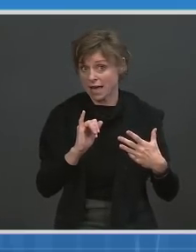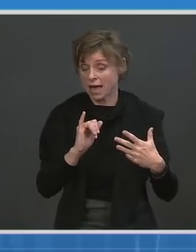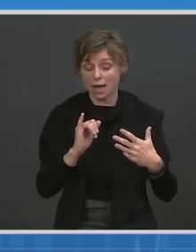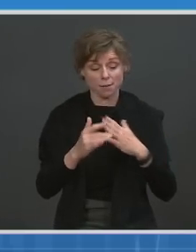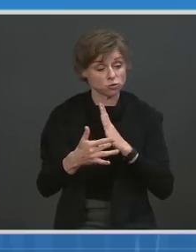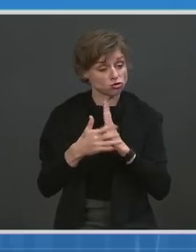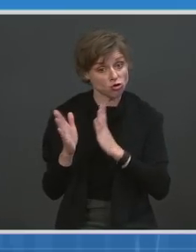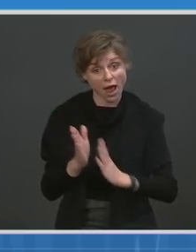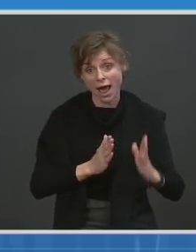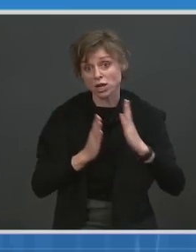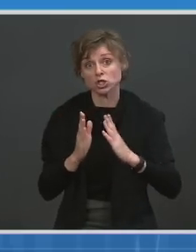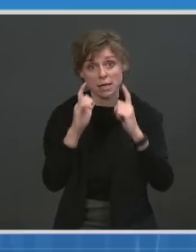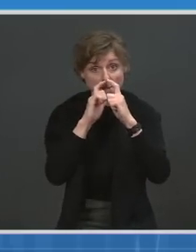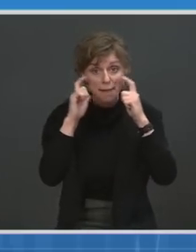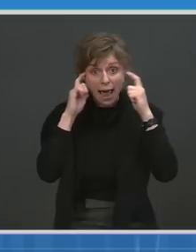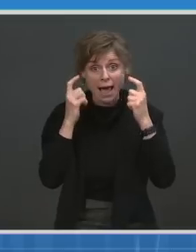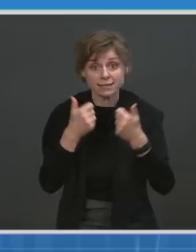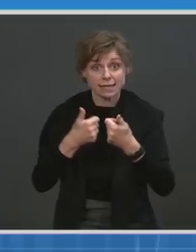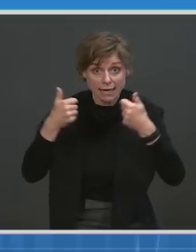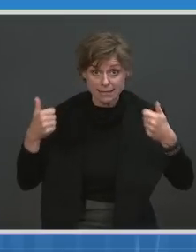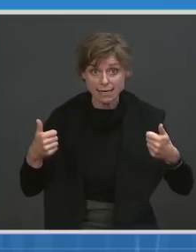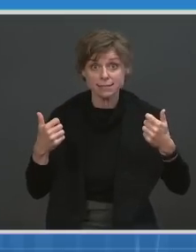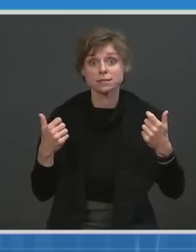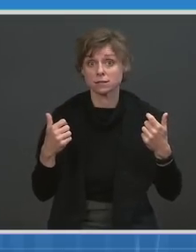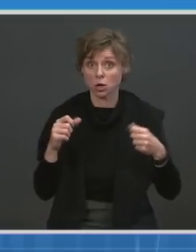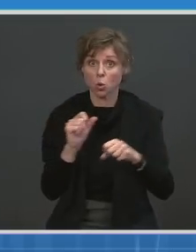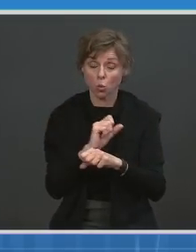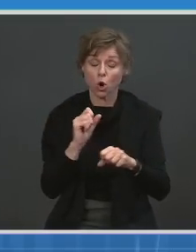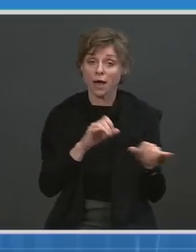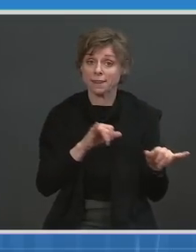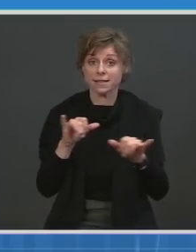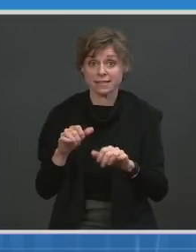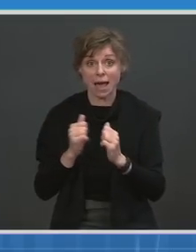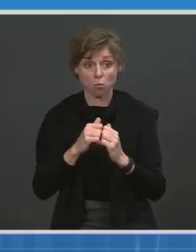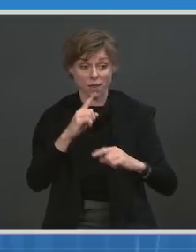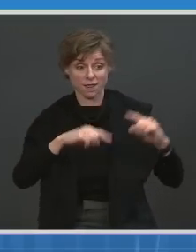work just the same with the variants as they do with the wild-type disease.